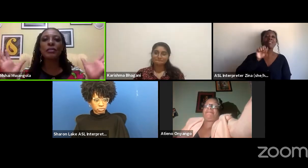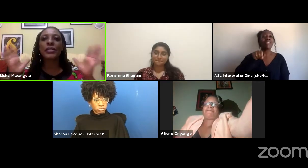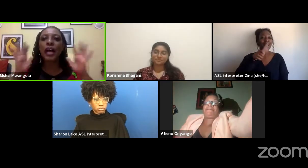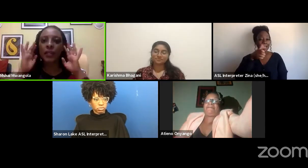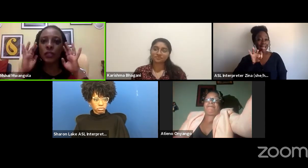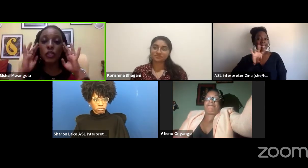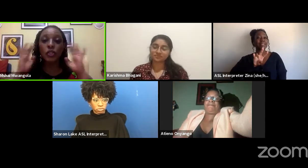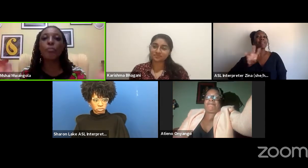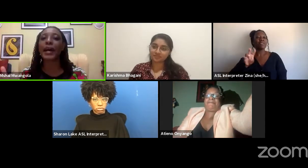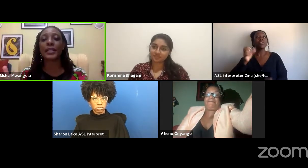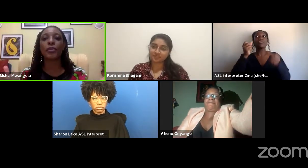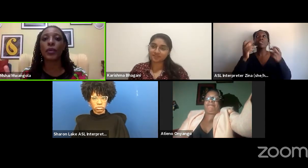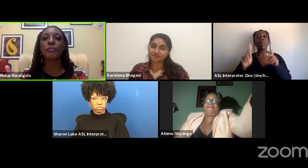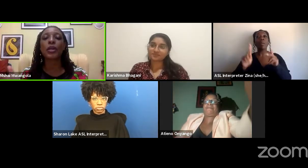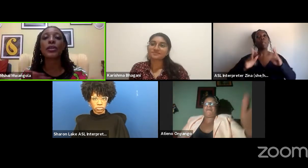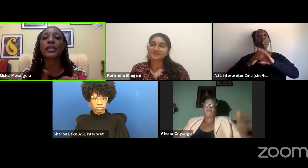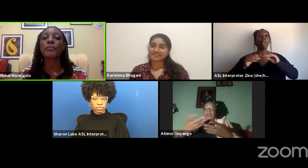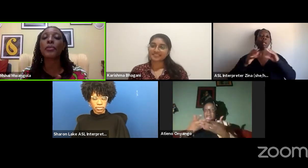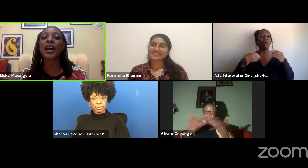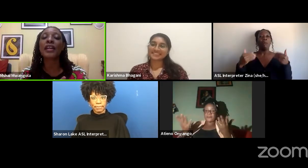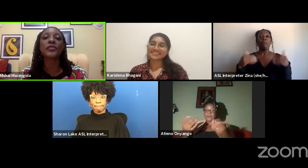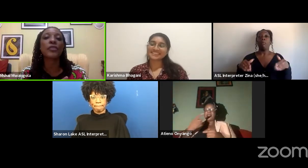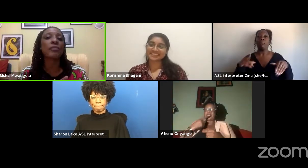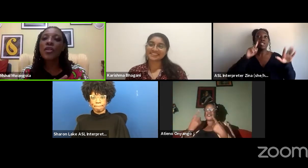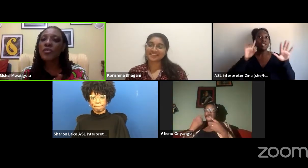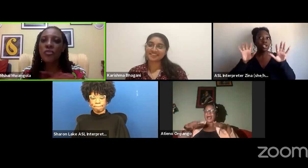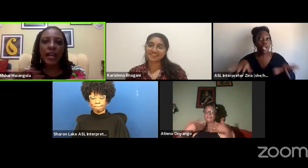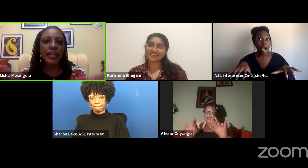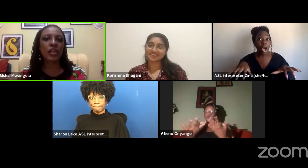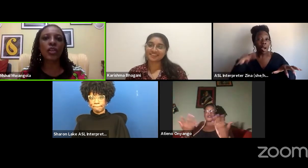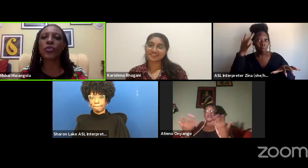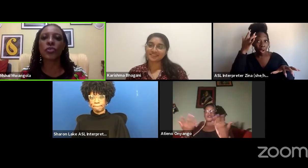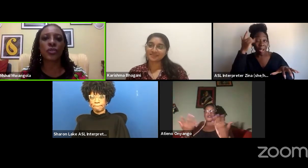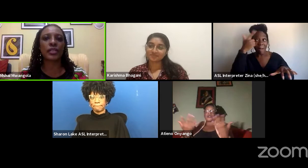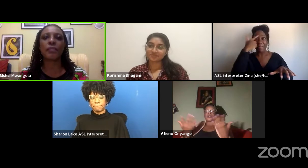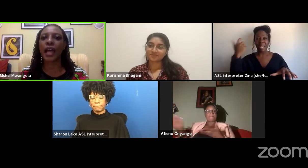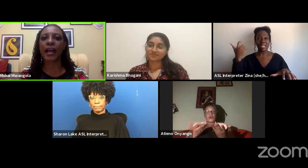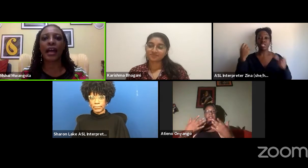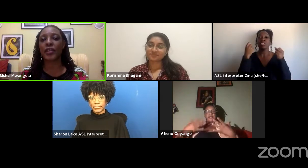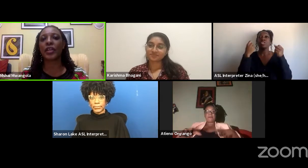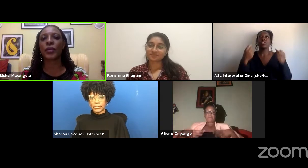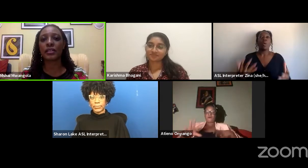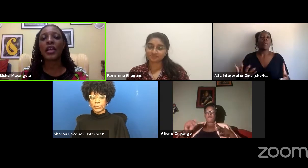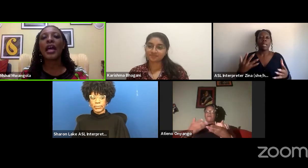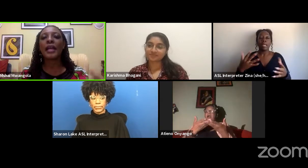about how it was so mind blowing because they brought arts from right across the black African world